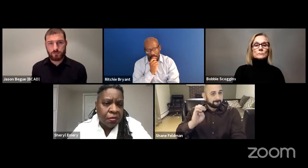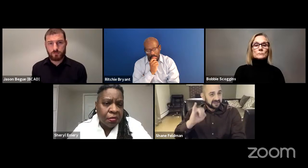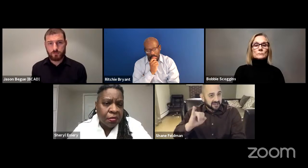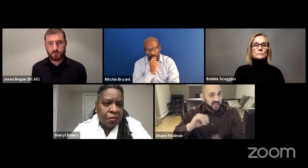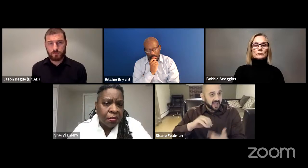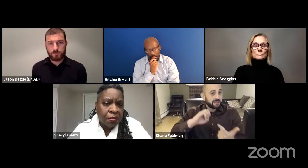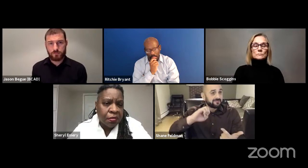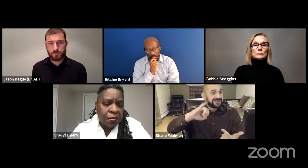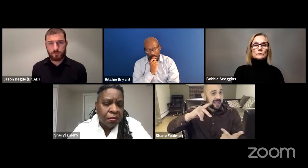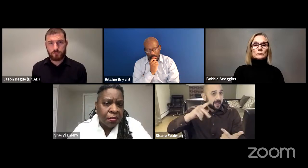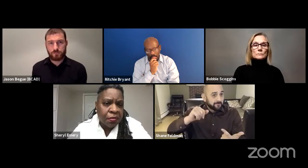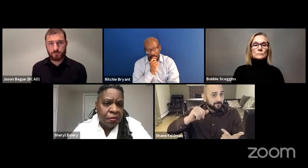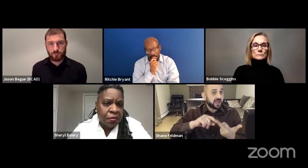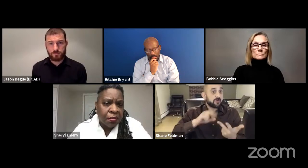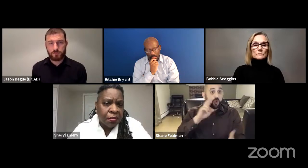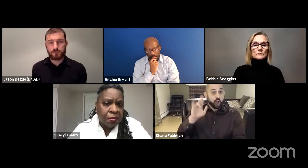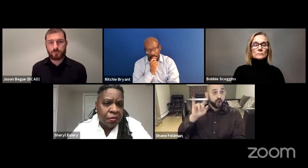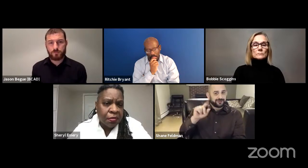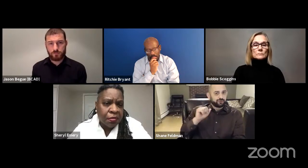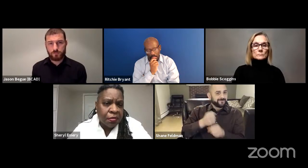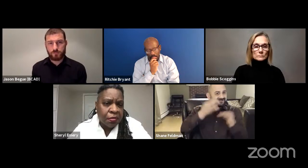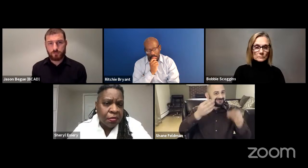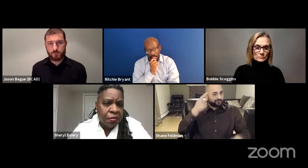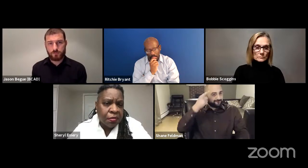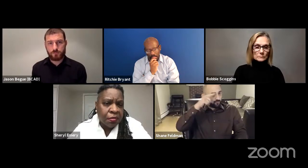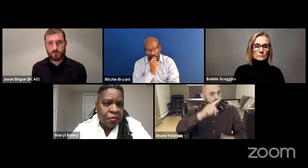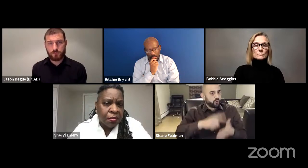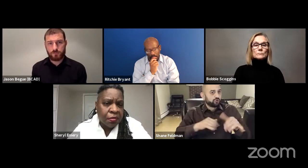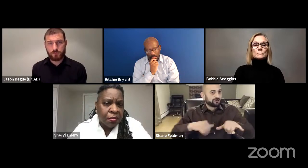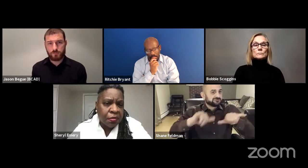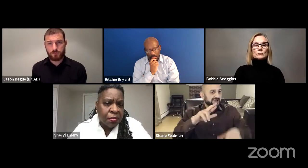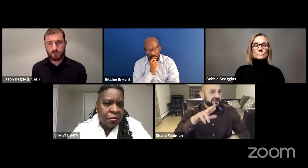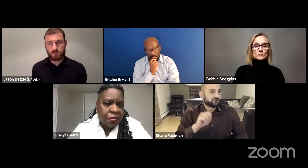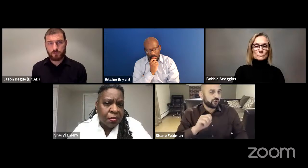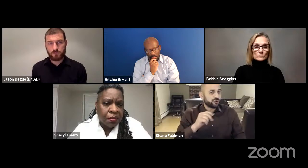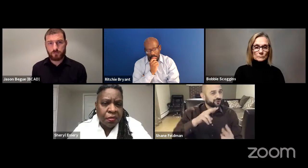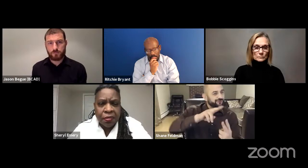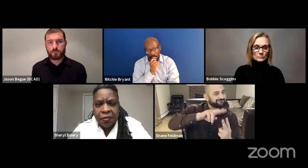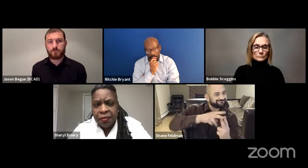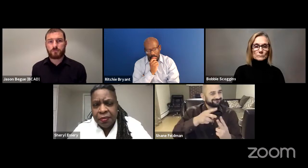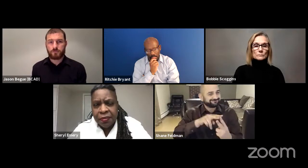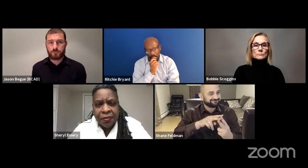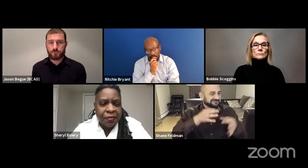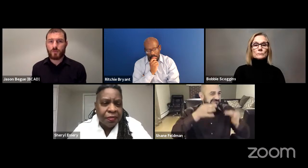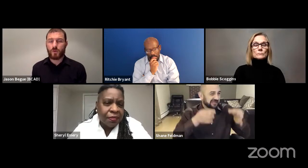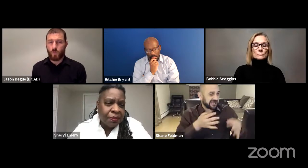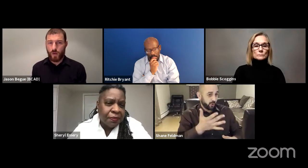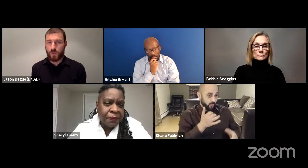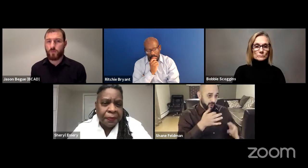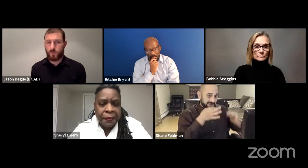But. But you have to trust another group like EIPA or RID or BEI to make decisions on what